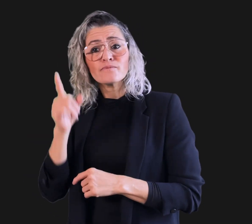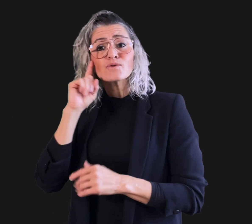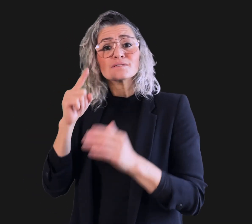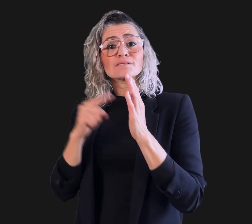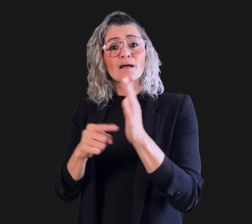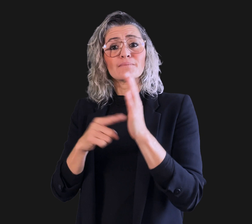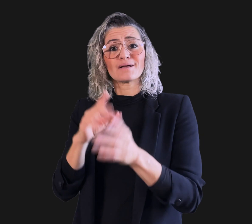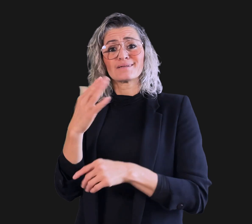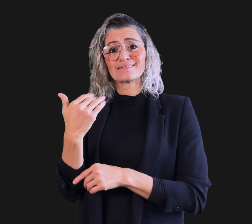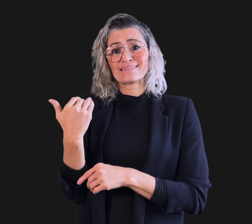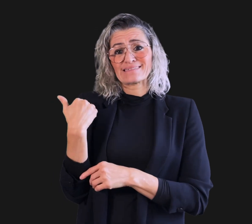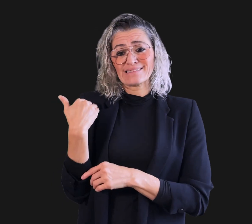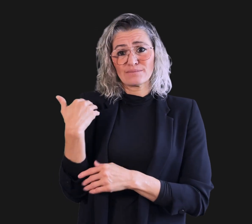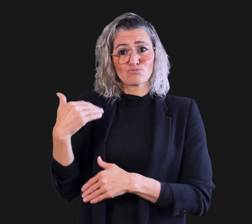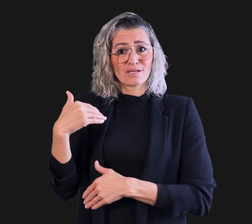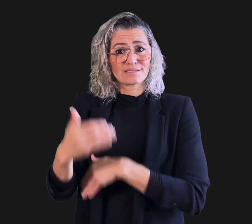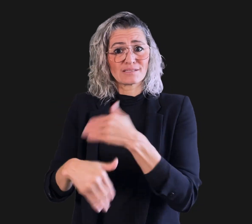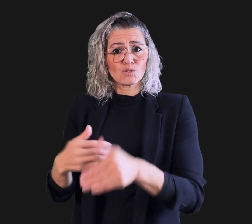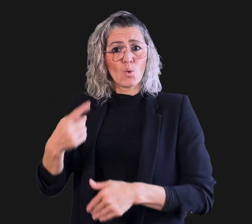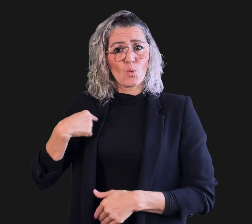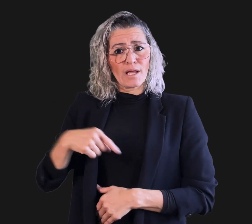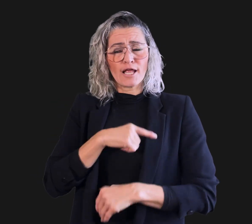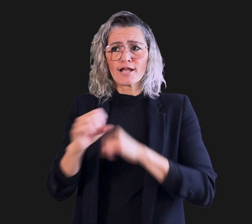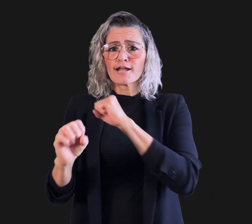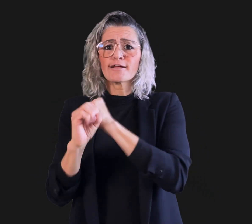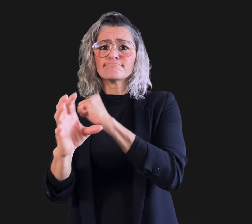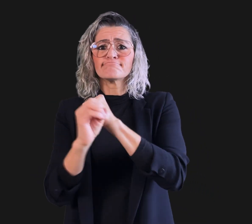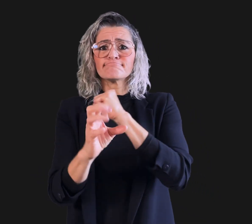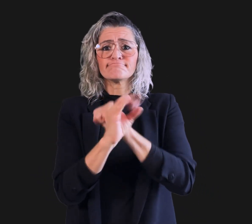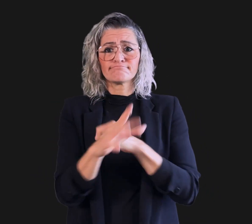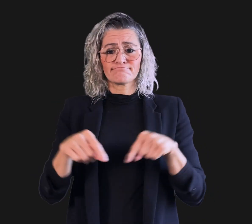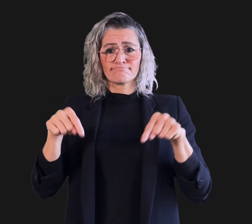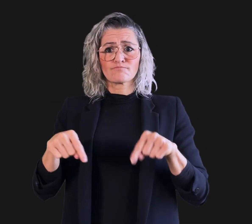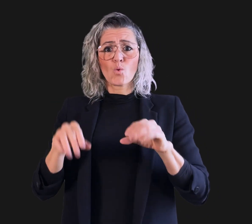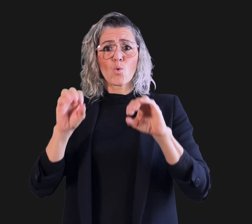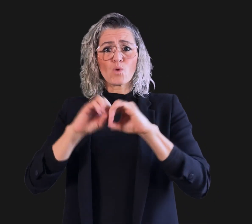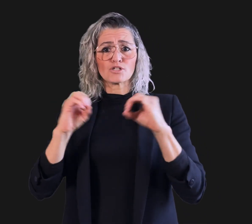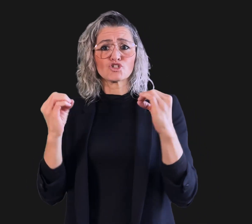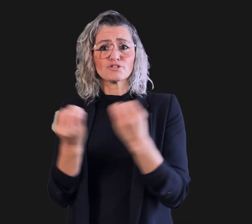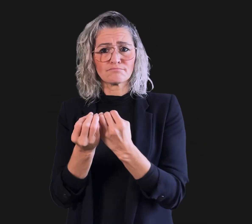For example, we identified people with disabilities